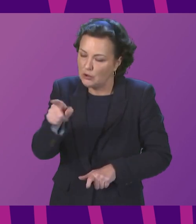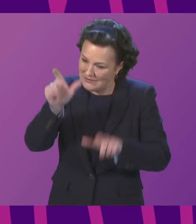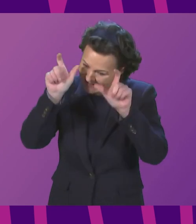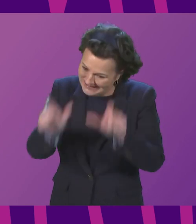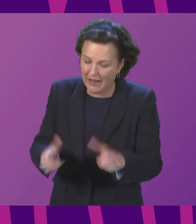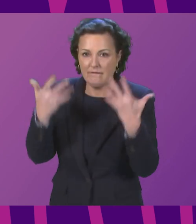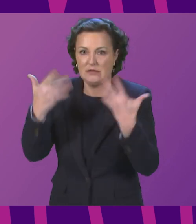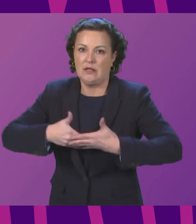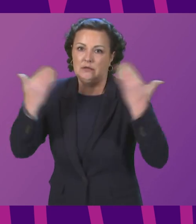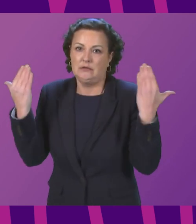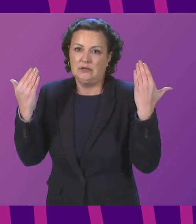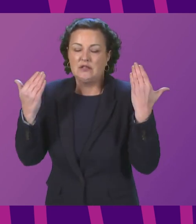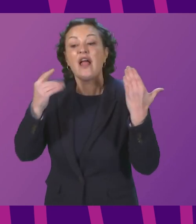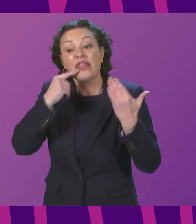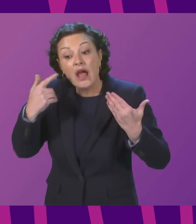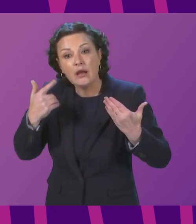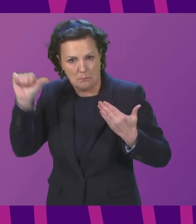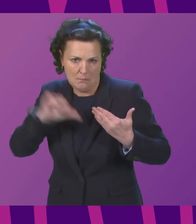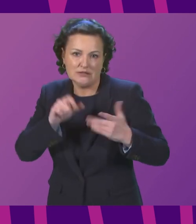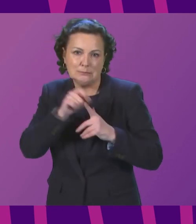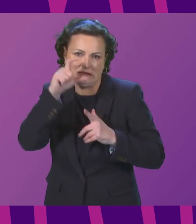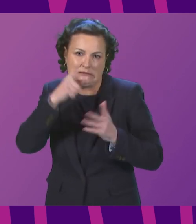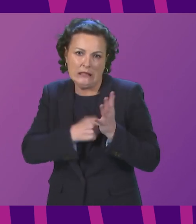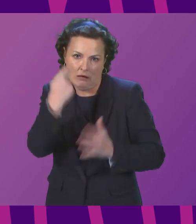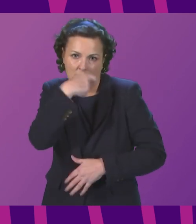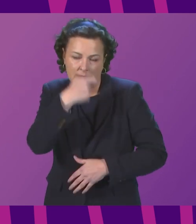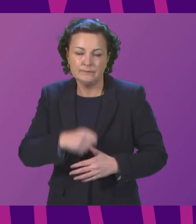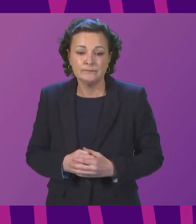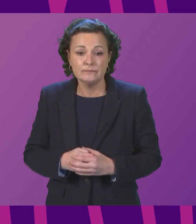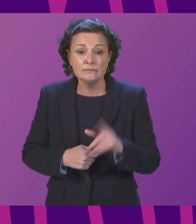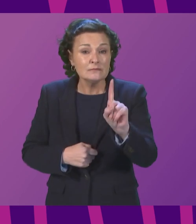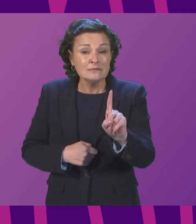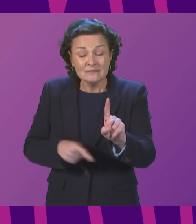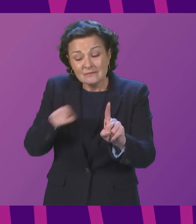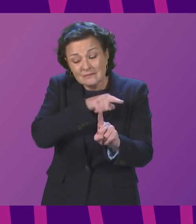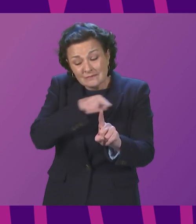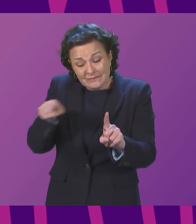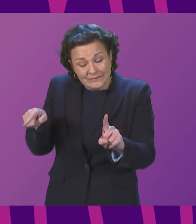Those changes are significant and are not completely without risk. However, at this